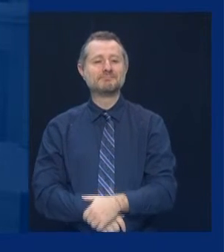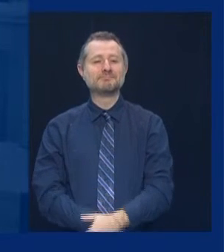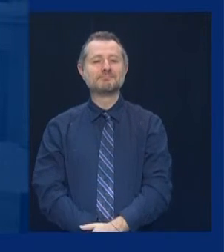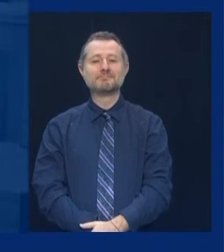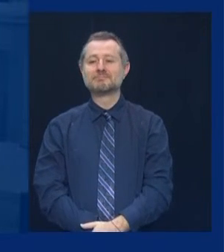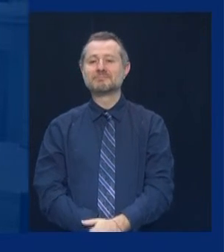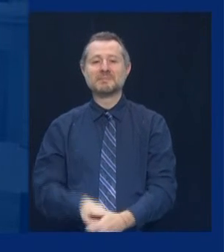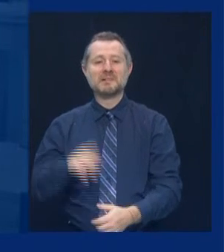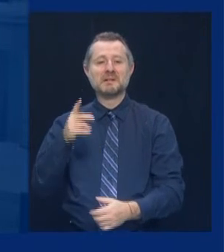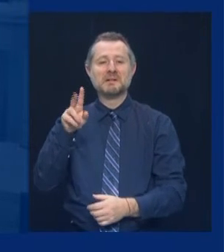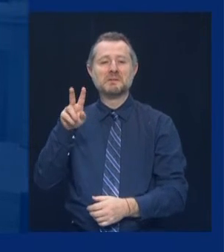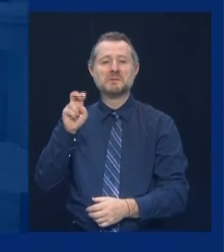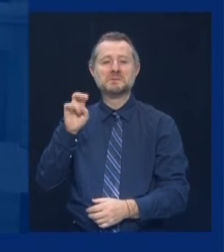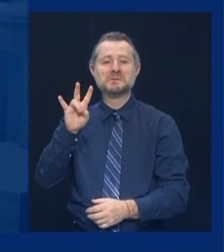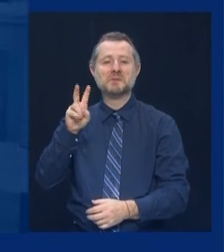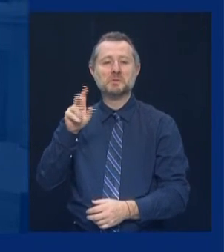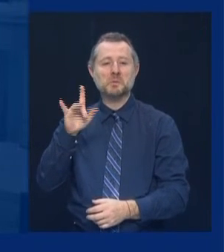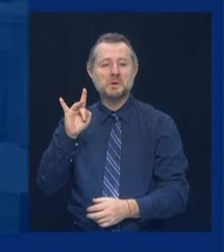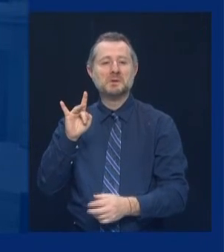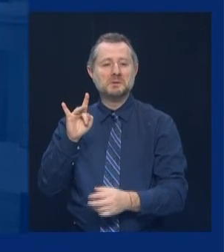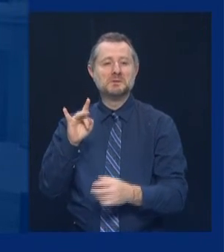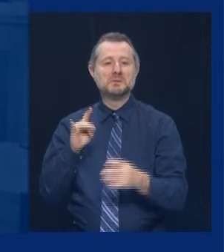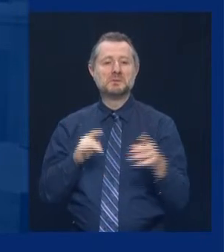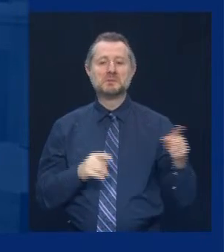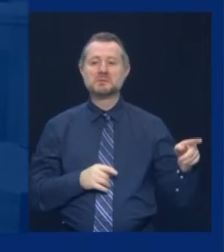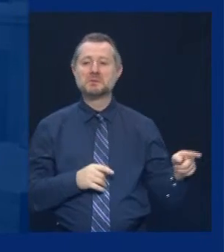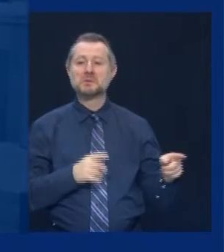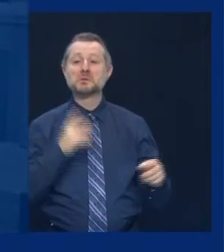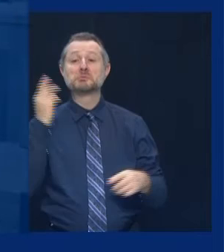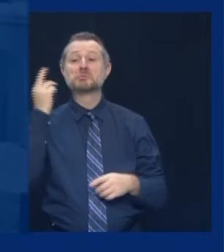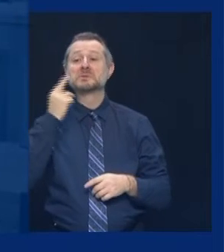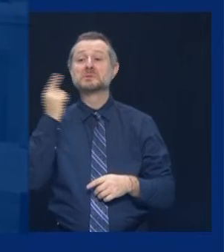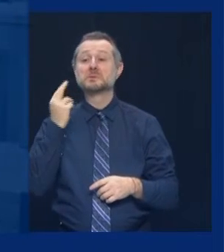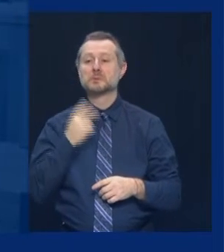472 DISCHARGES, AS OPPOSED TO